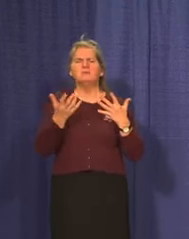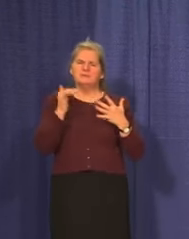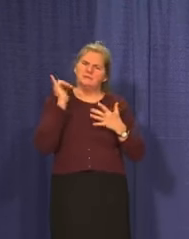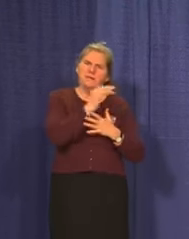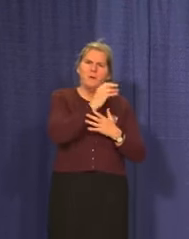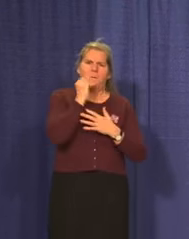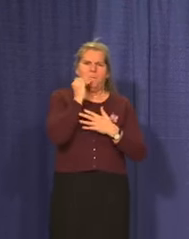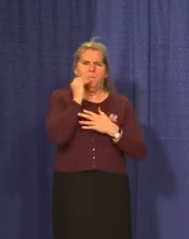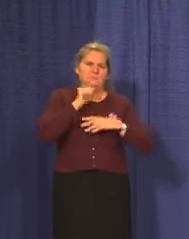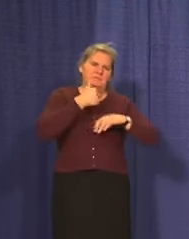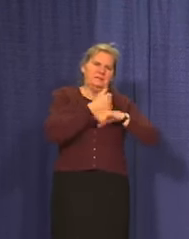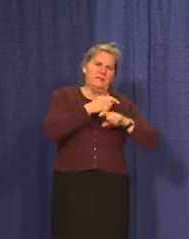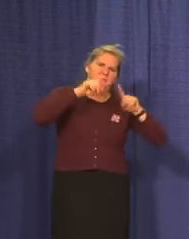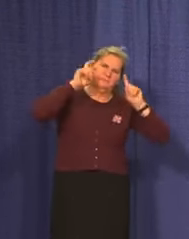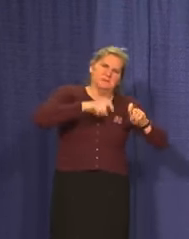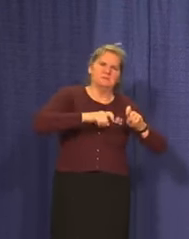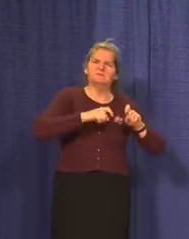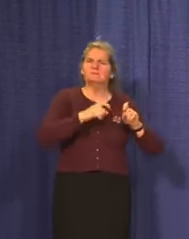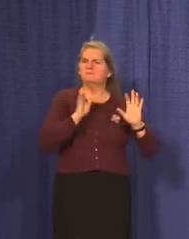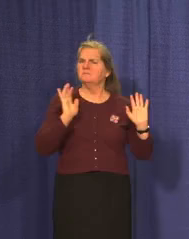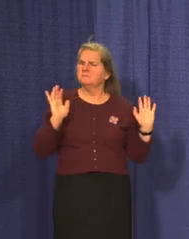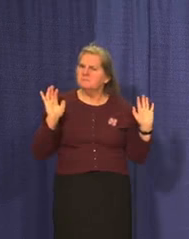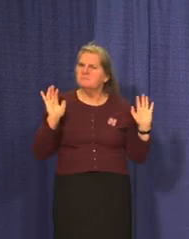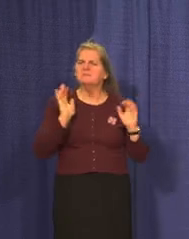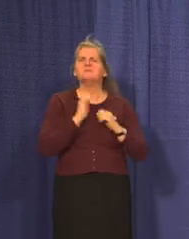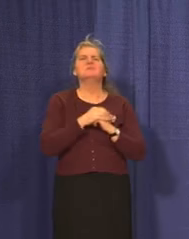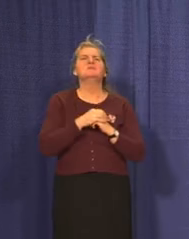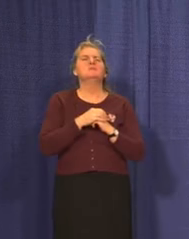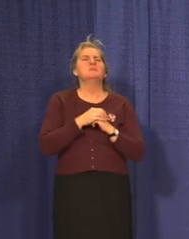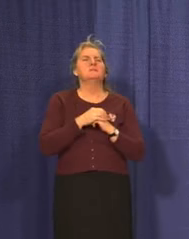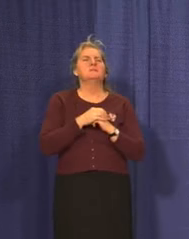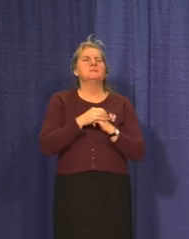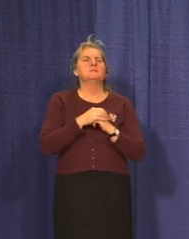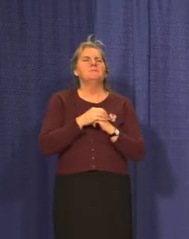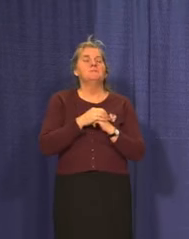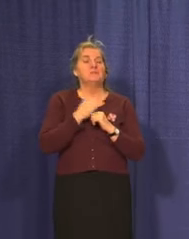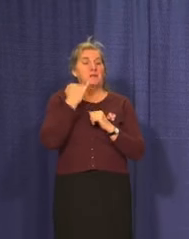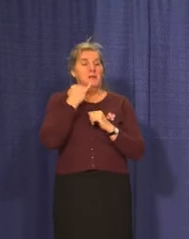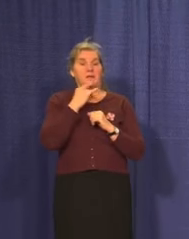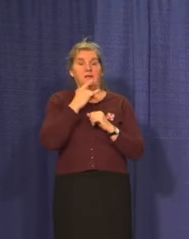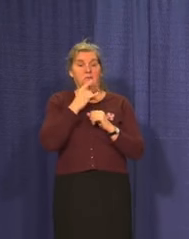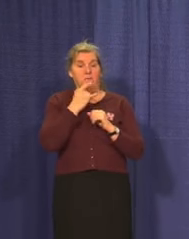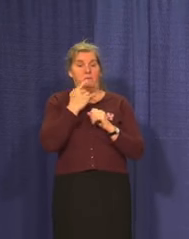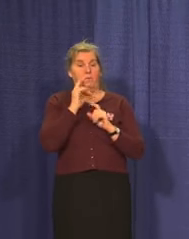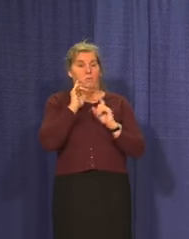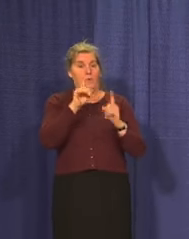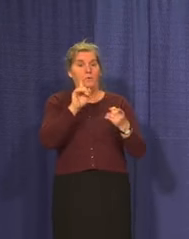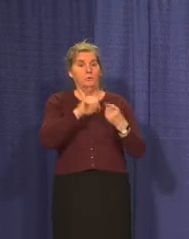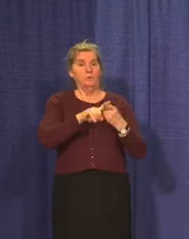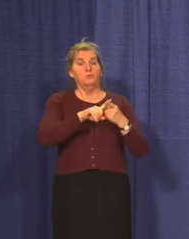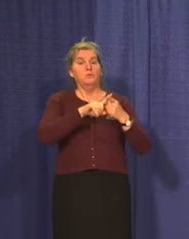AND ARRANGE FOR TESTING IMMEDIATELY. IF YOU DO GO TO GET TESTED DUE TO SYMPTOMS, PLEASE MENTOR THE